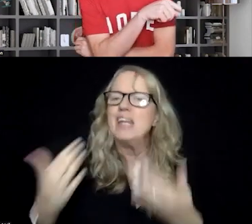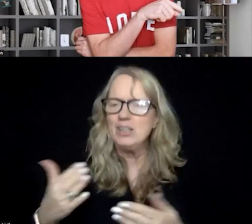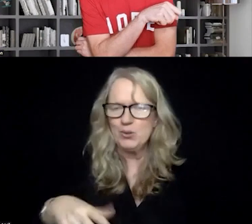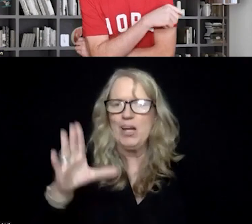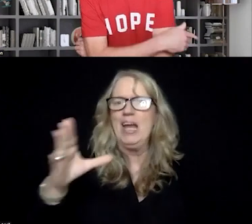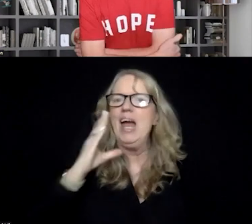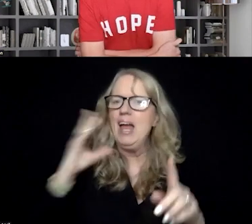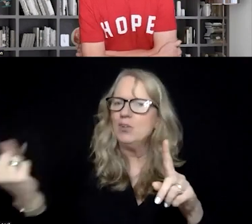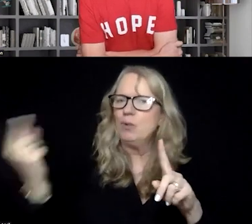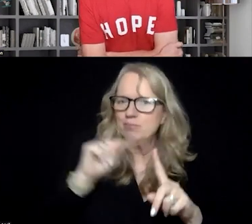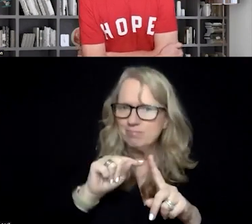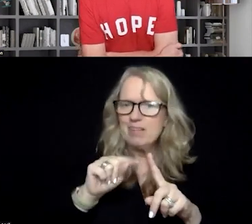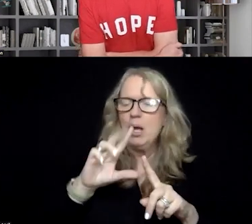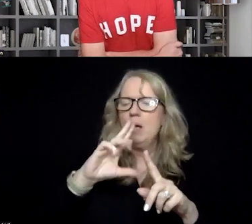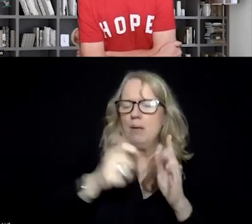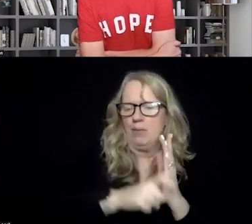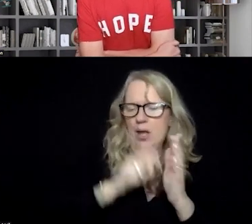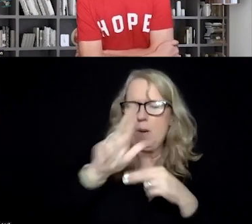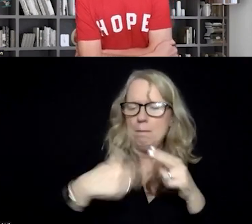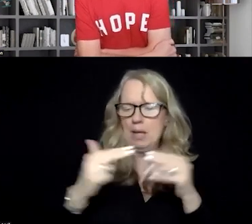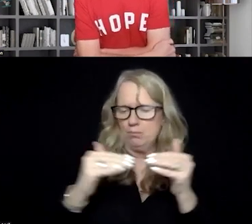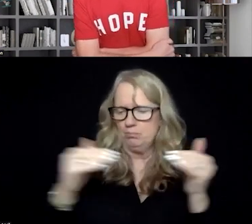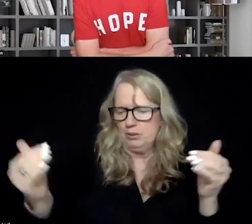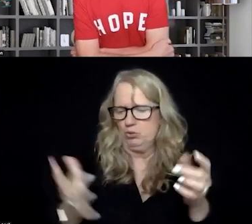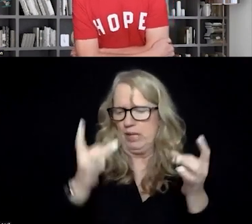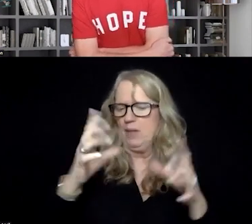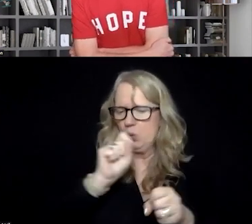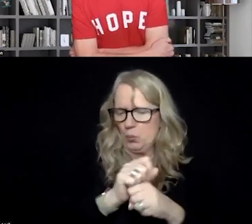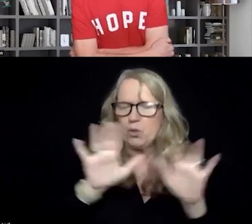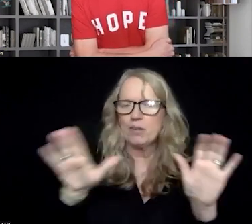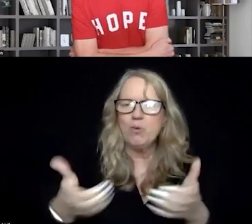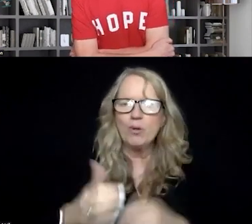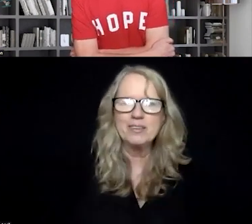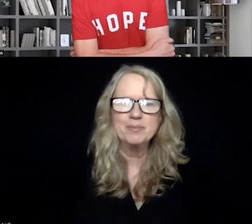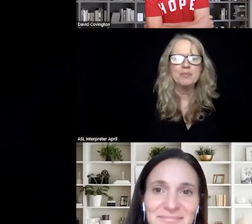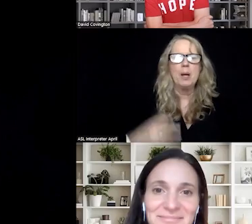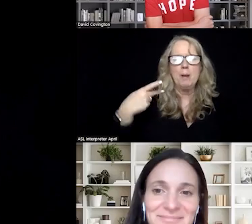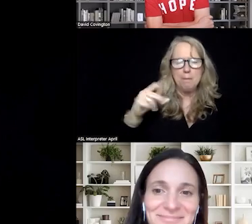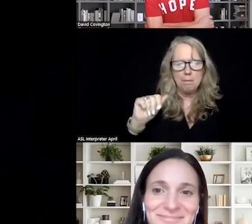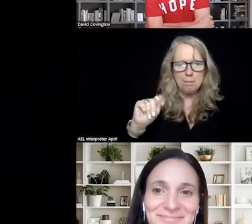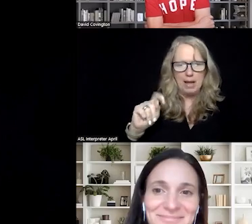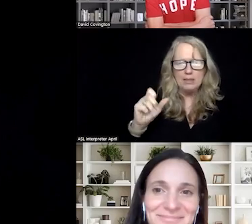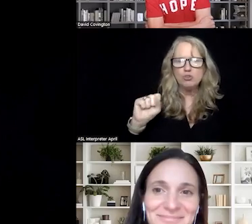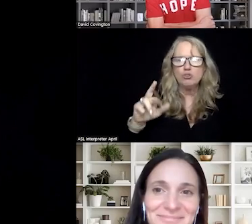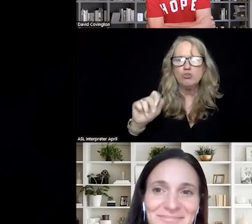BACK TO THAT ARTICLE AND THE WORK FORCE. PAT, SO GLAD TO HAVE YOU